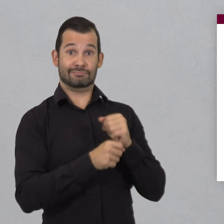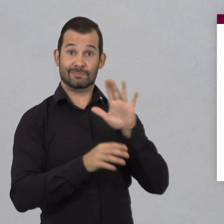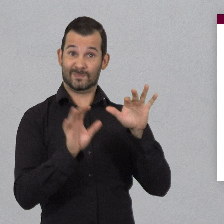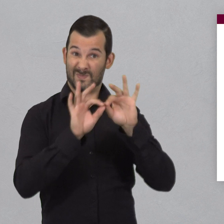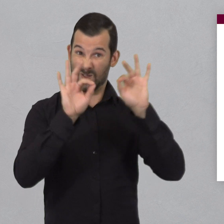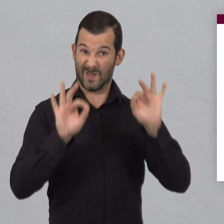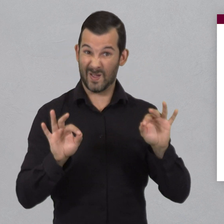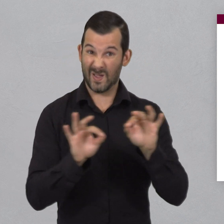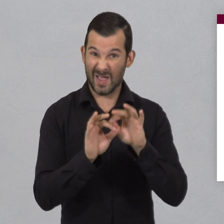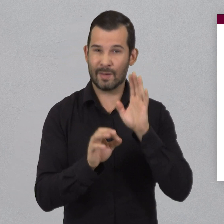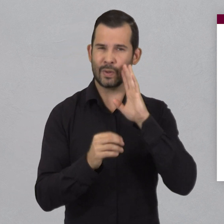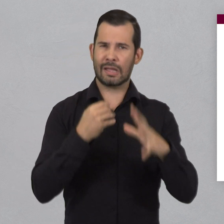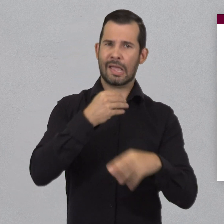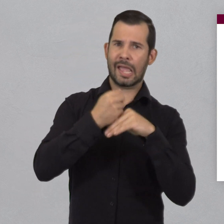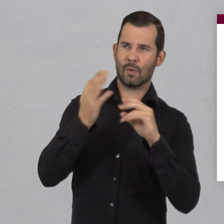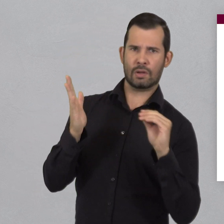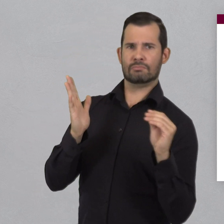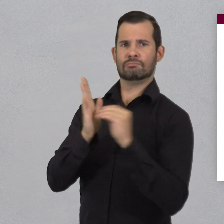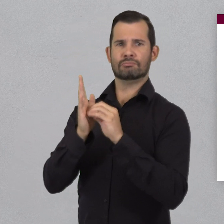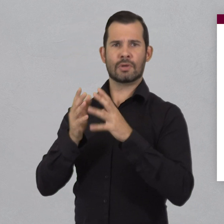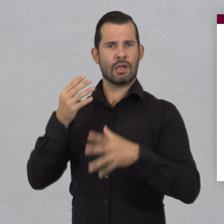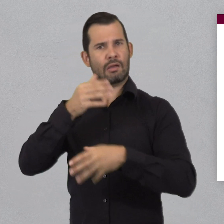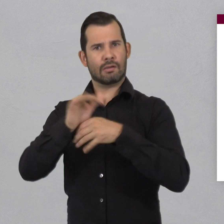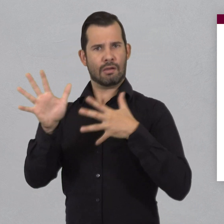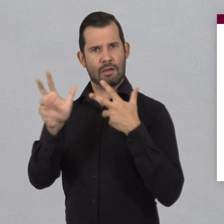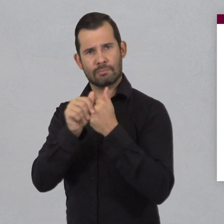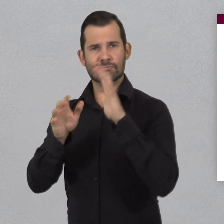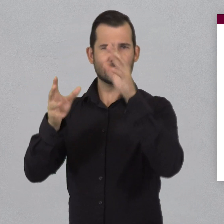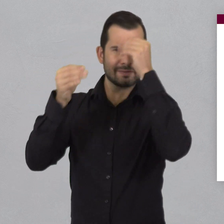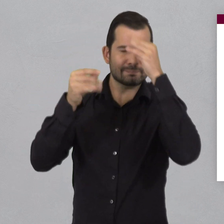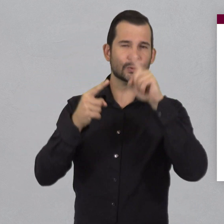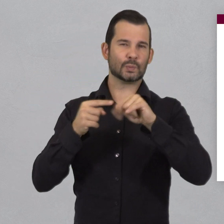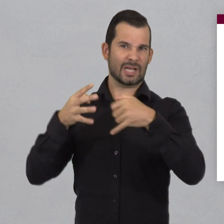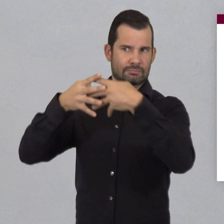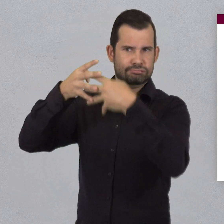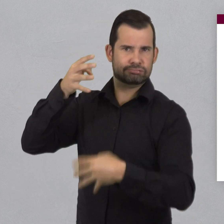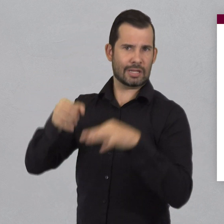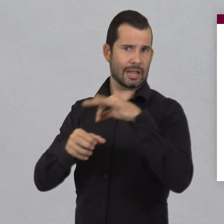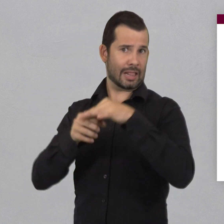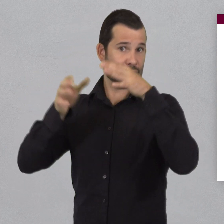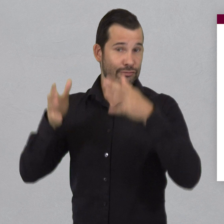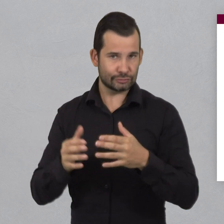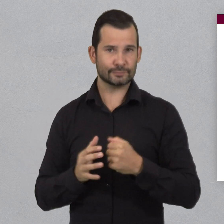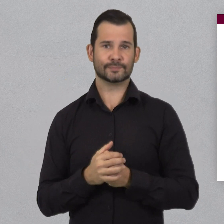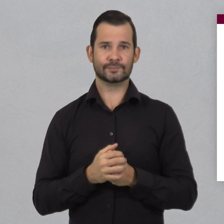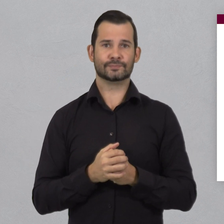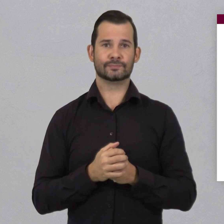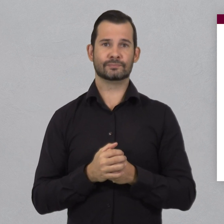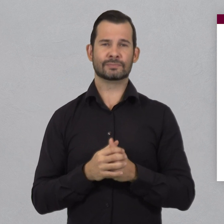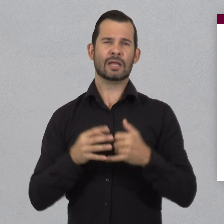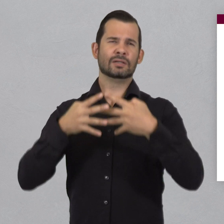your form, we will add or update your information on the list of electors. Here are the ways you